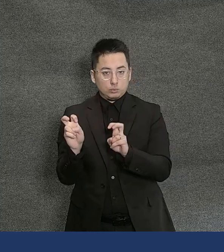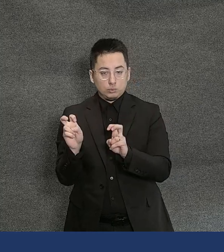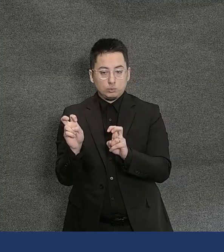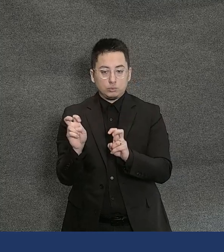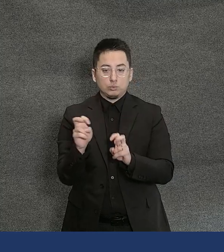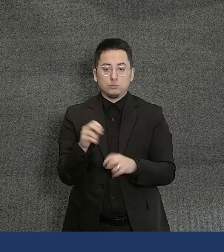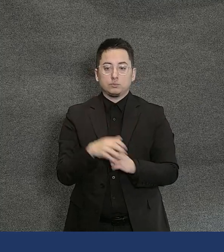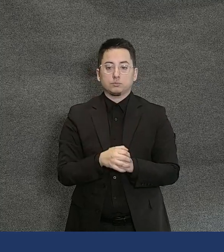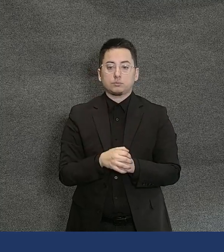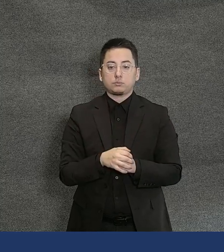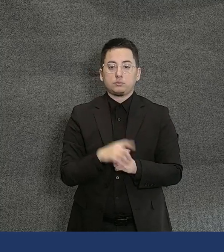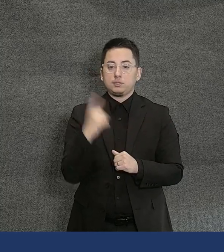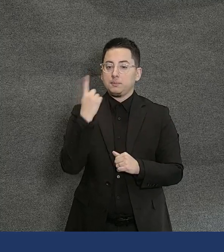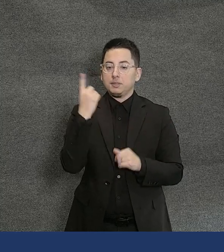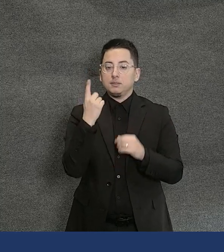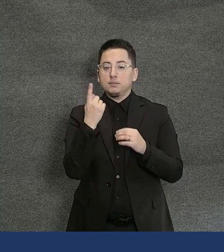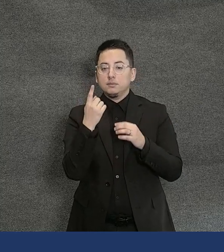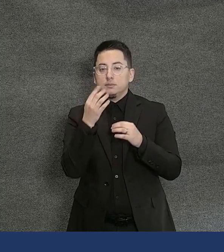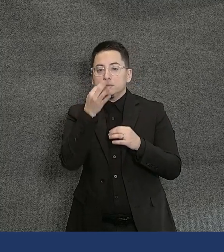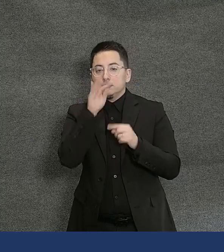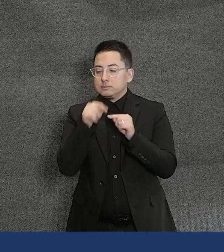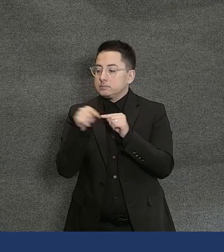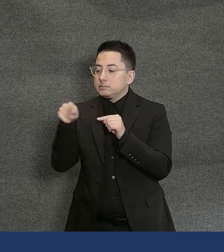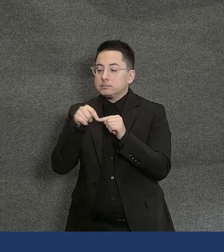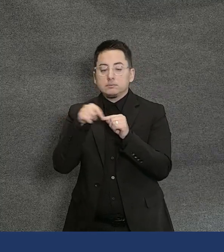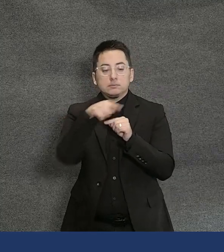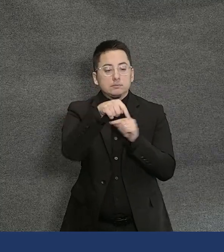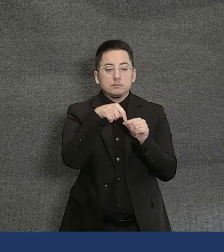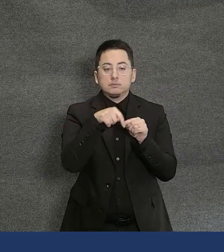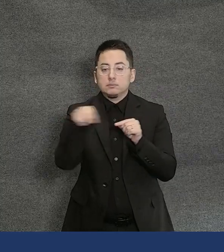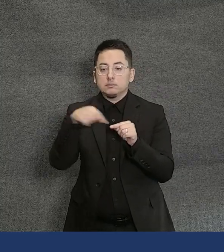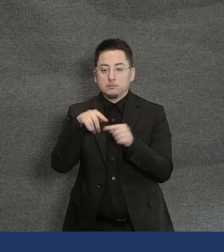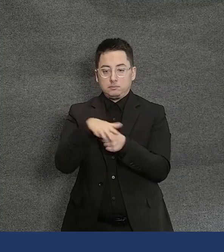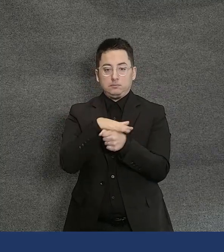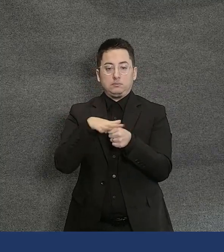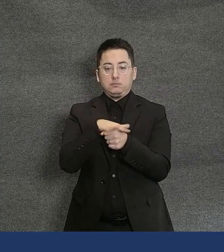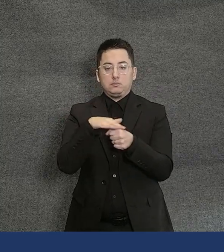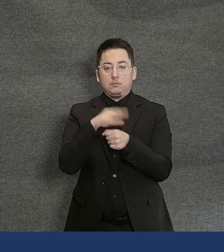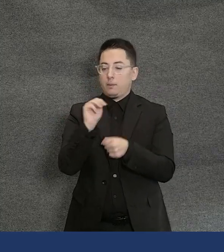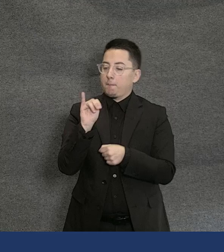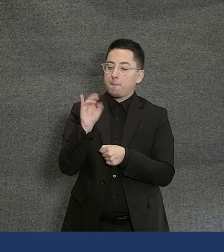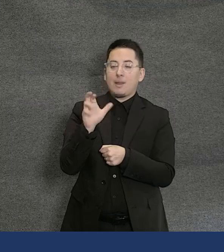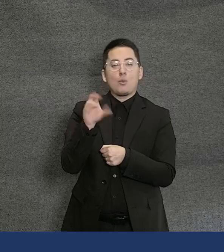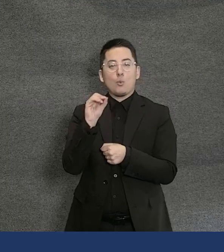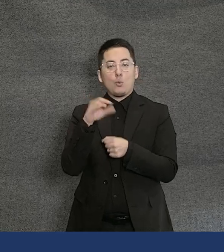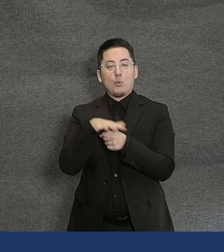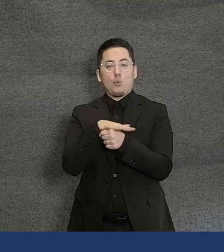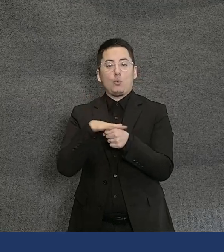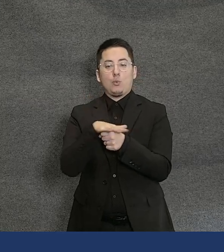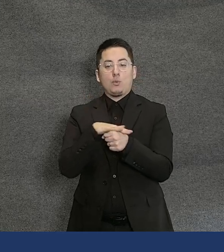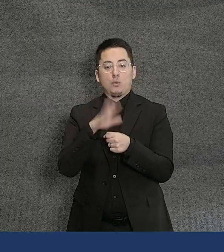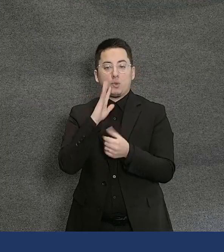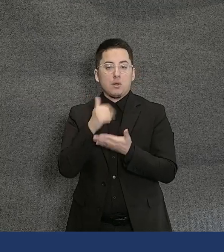I think micro transit is going to be a big part of the picture. And then you might have heard, of course,